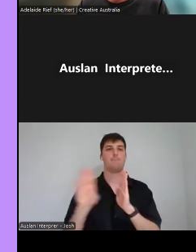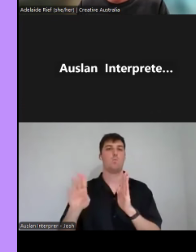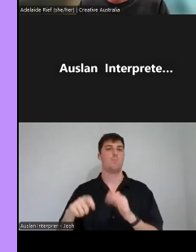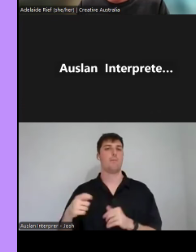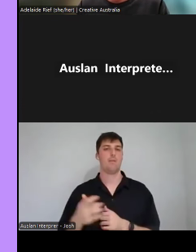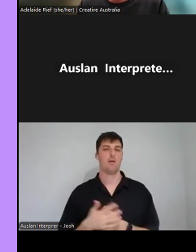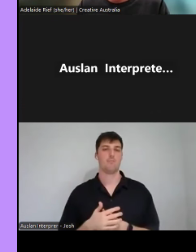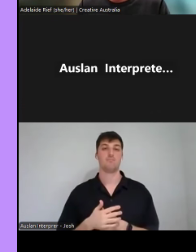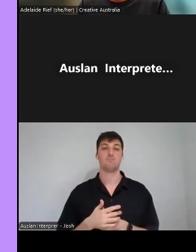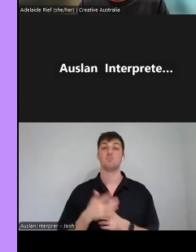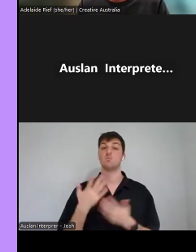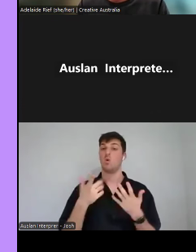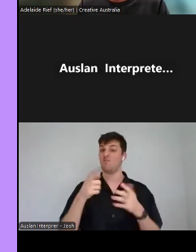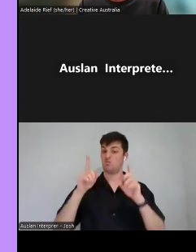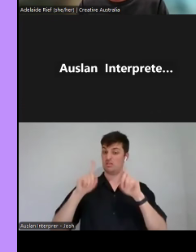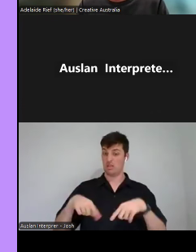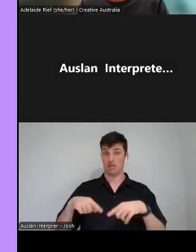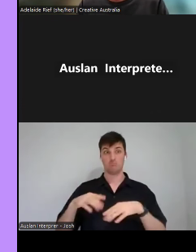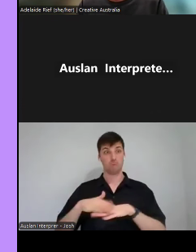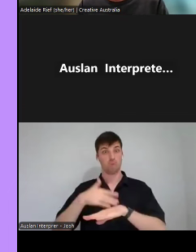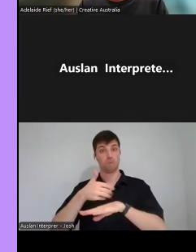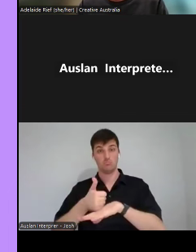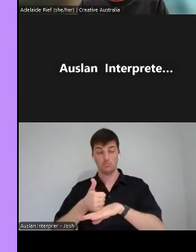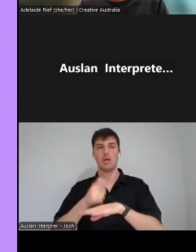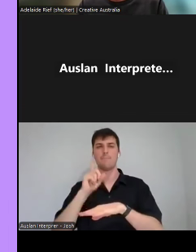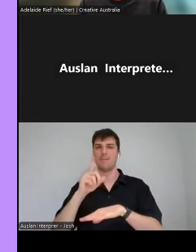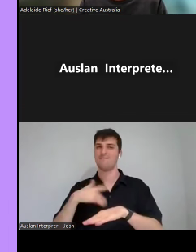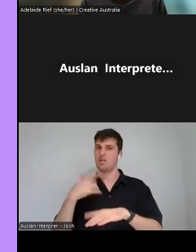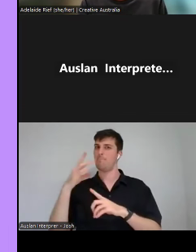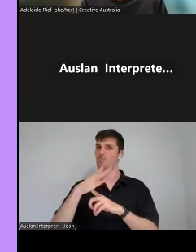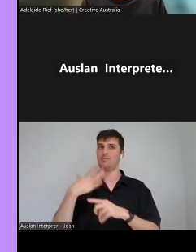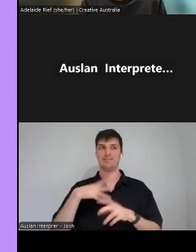feeling really confident that governance skills are what you really need for your Board so you can